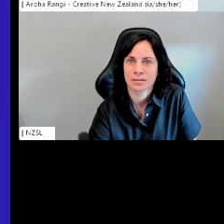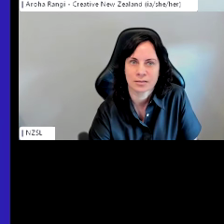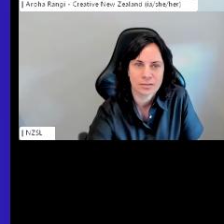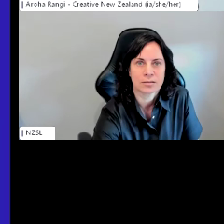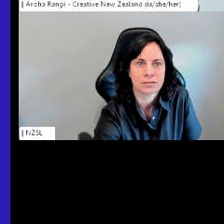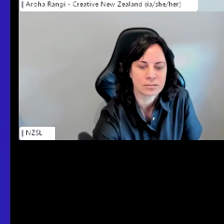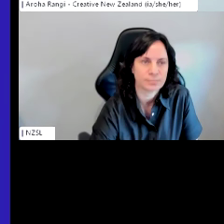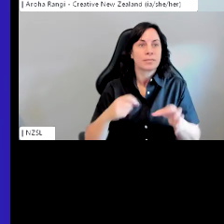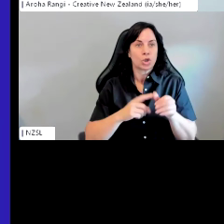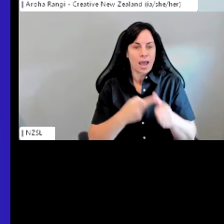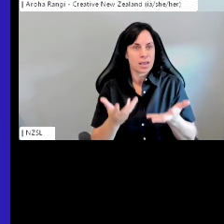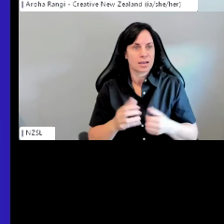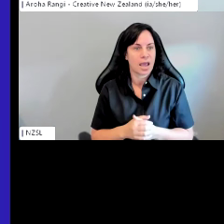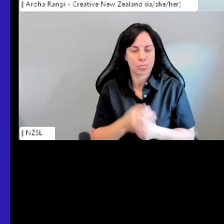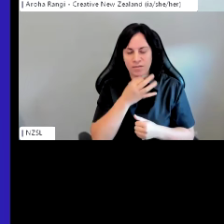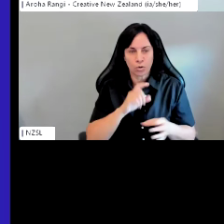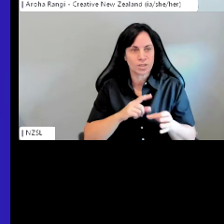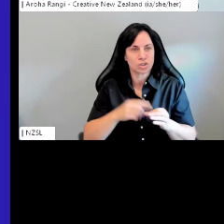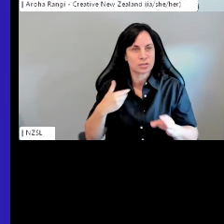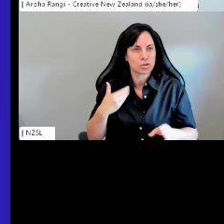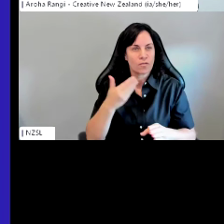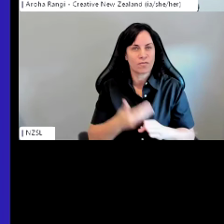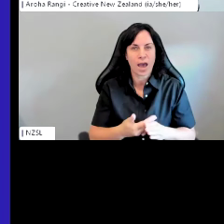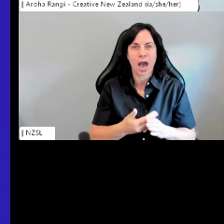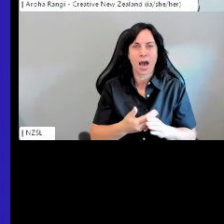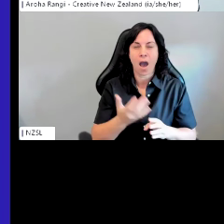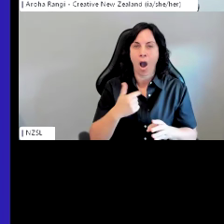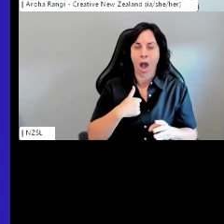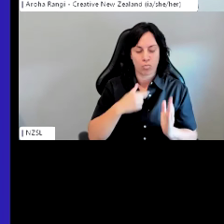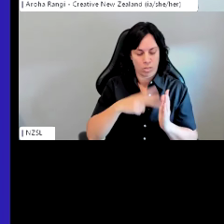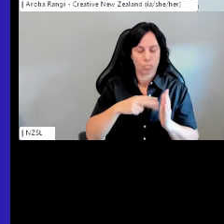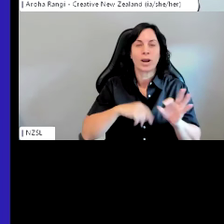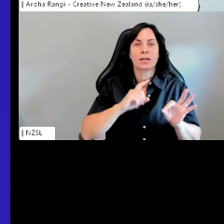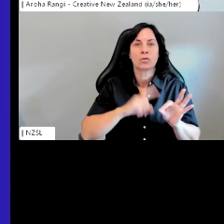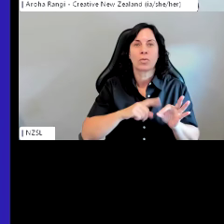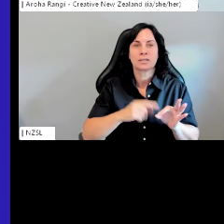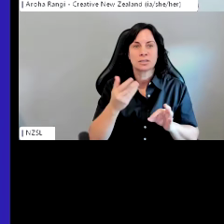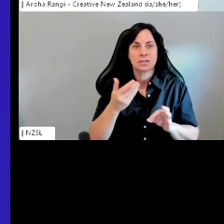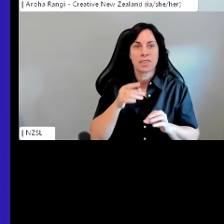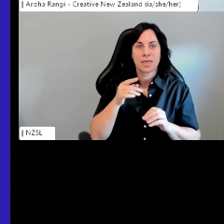up so far. Um I thought I'd read them out to you um so that you can respond. My colleagues Helen